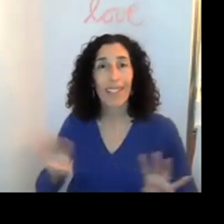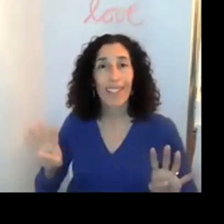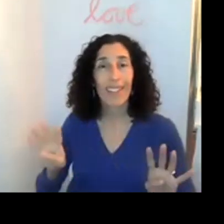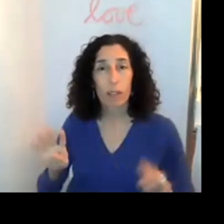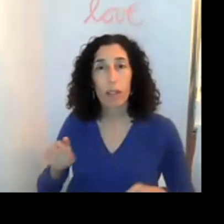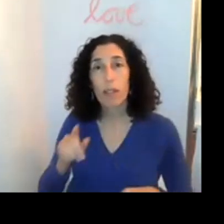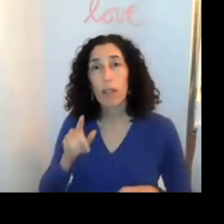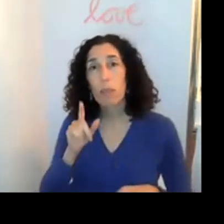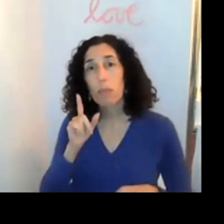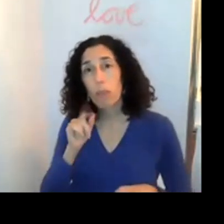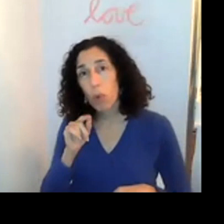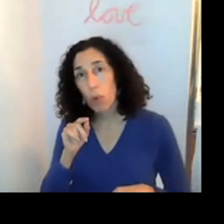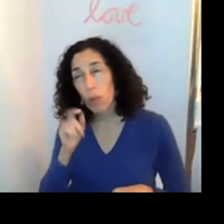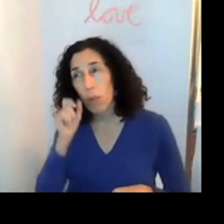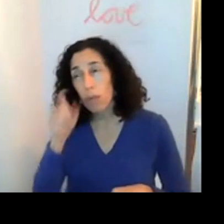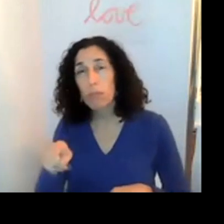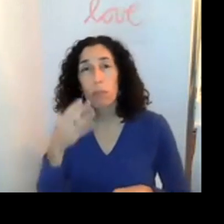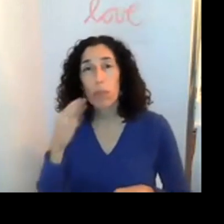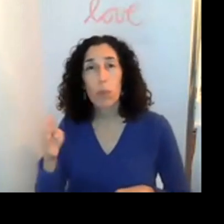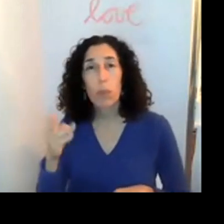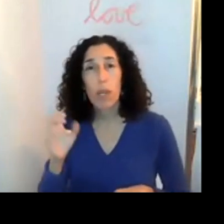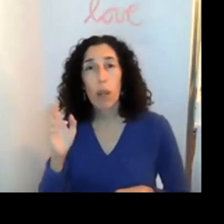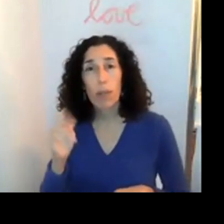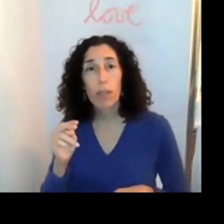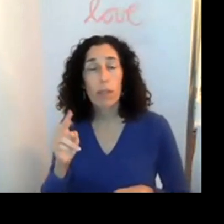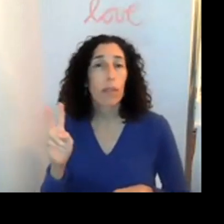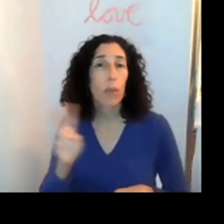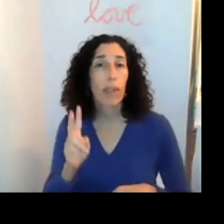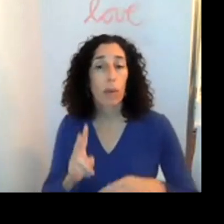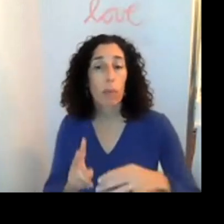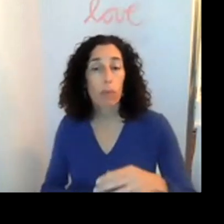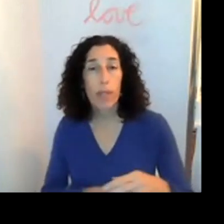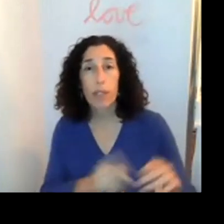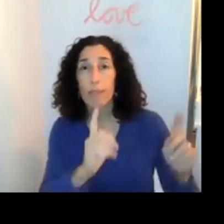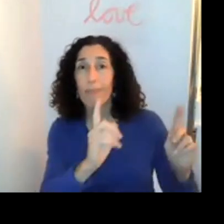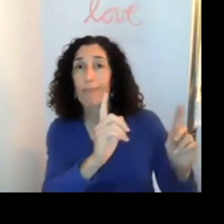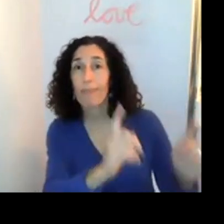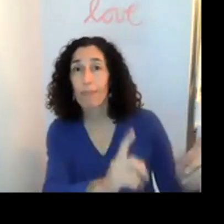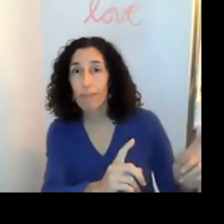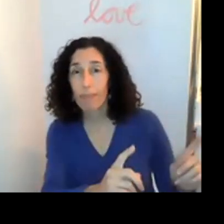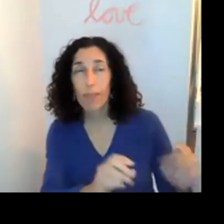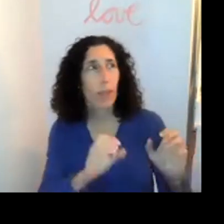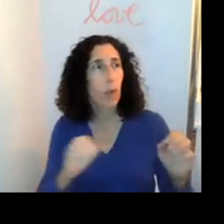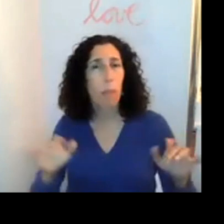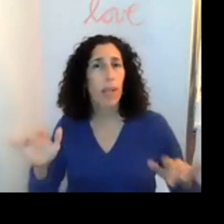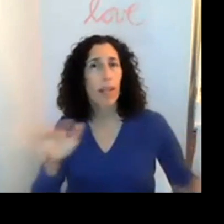in, we're happy to do that now as well. >> Thanks, Shannon. This is Mindy. I am a